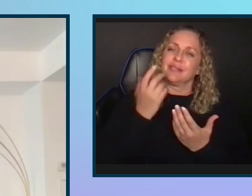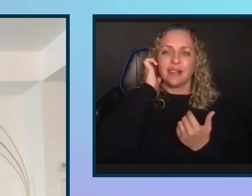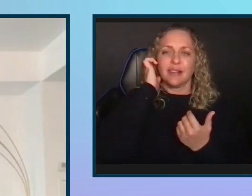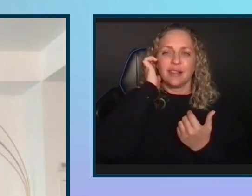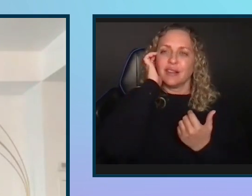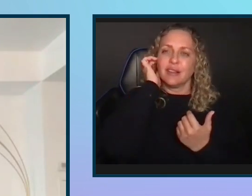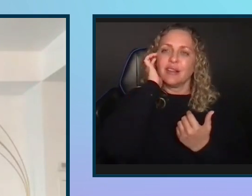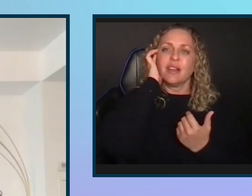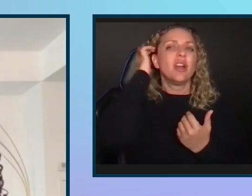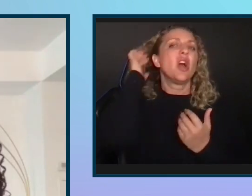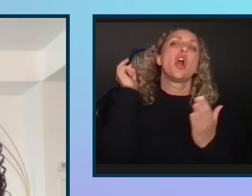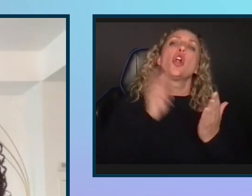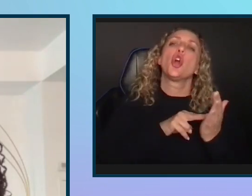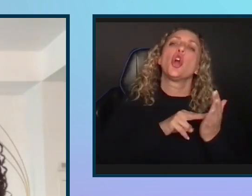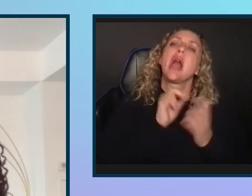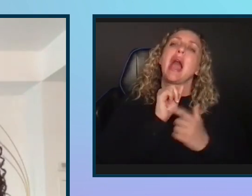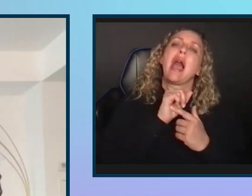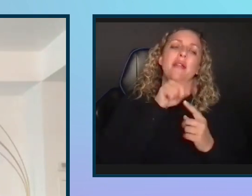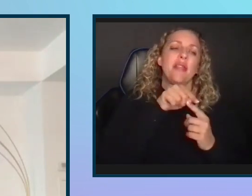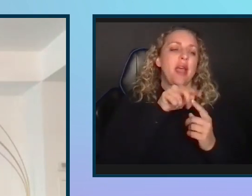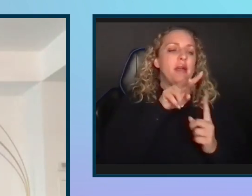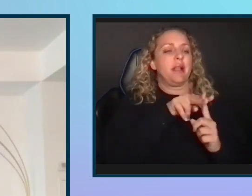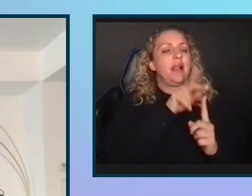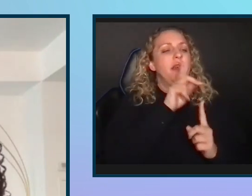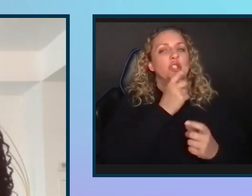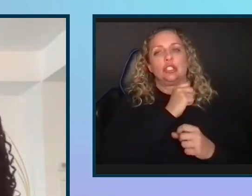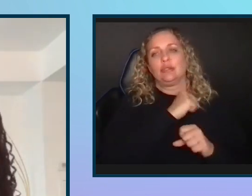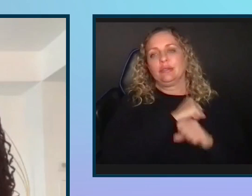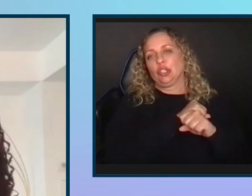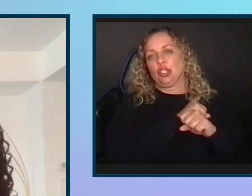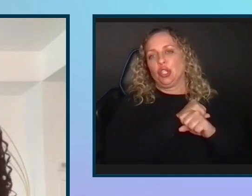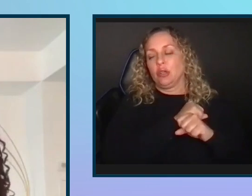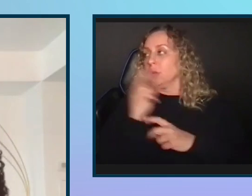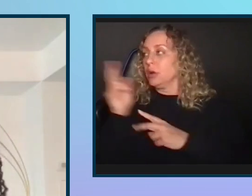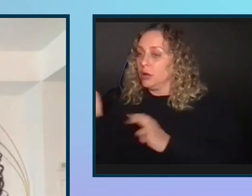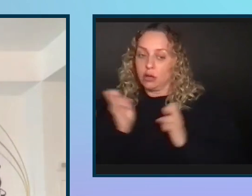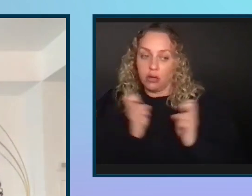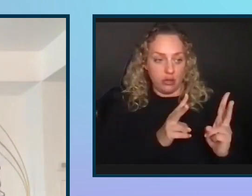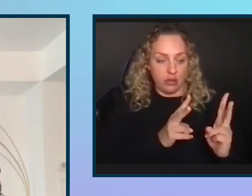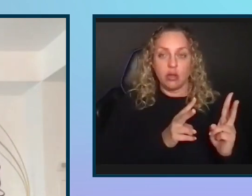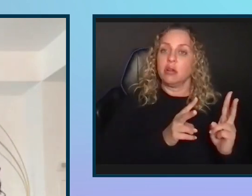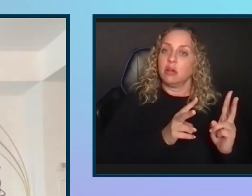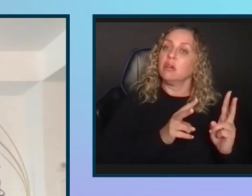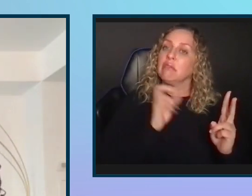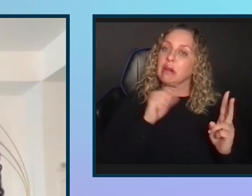that are secure, like one password, for example, like they enable you to copy and paste your password into a field proven to be super secure.